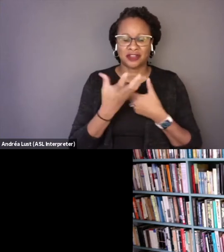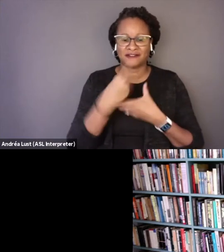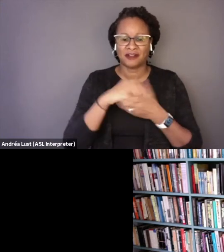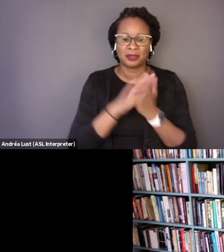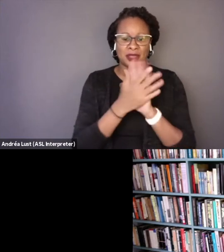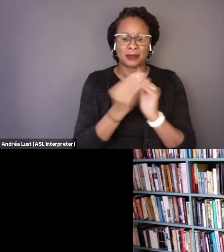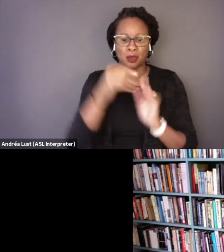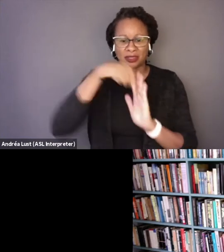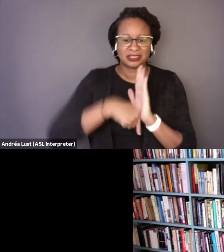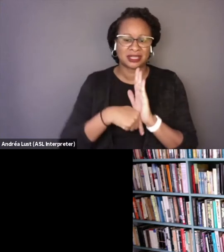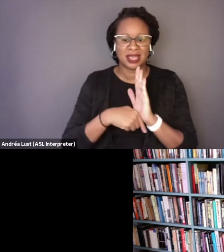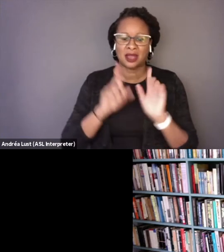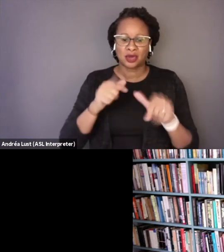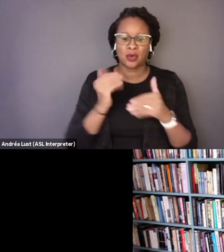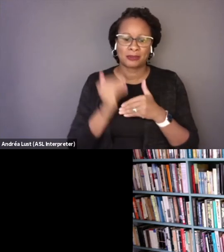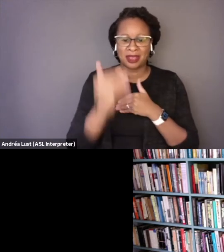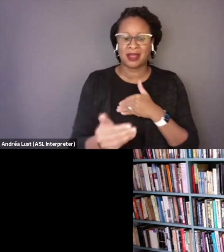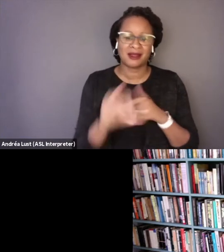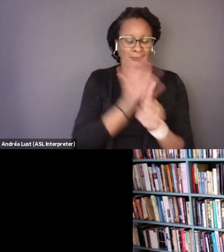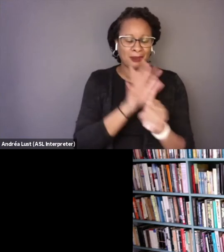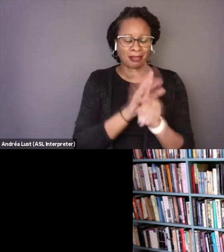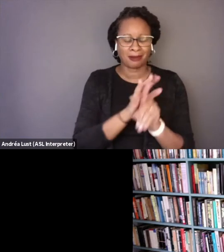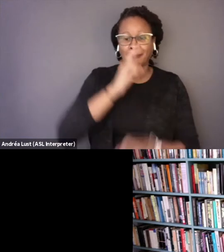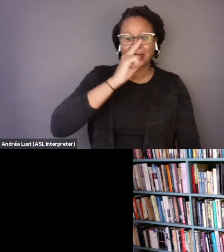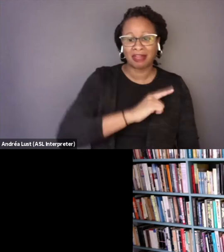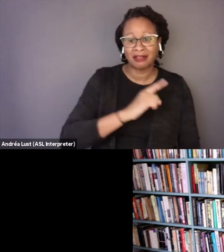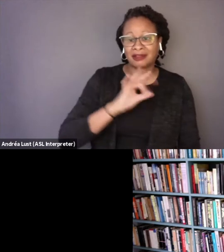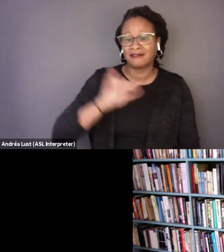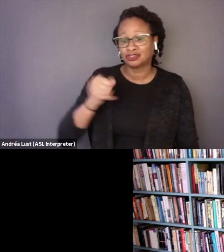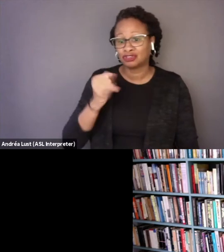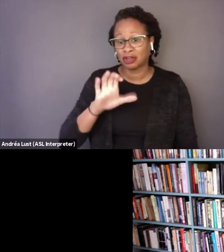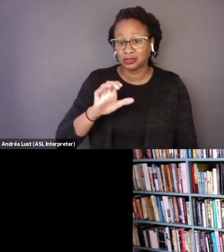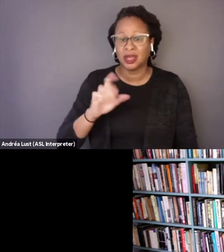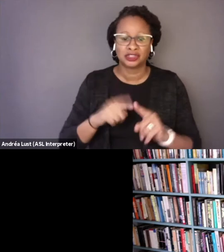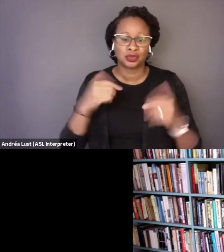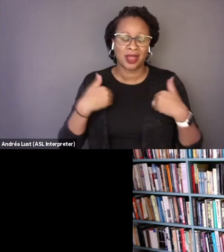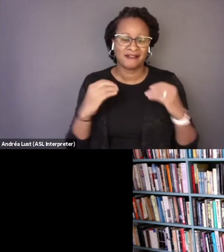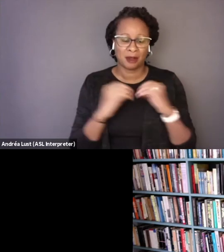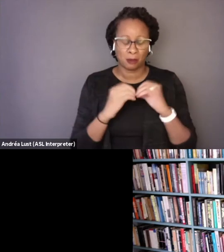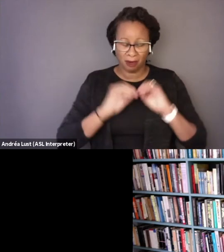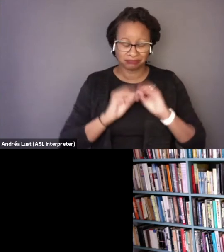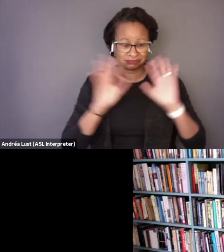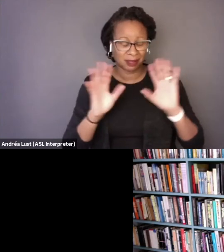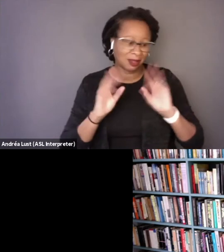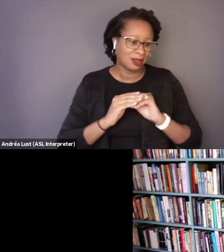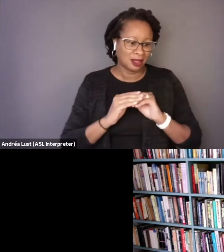getting beyond the popular mythology of Jacques Cousteau to have a more candid discussion about his personal life.